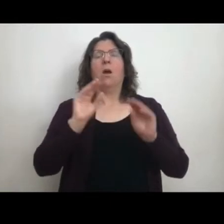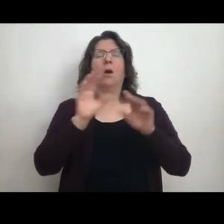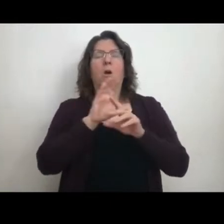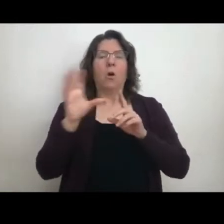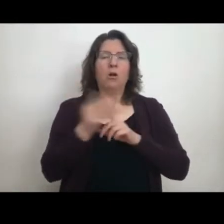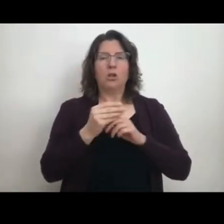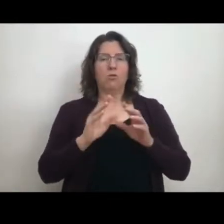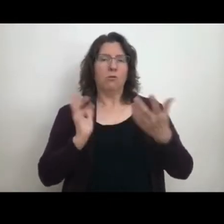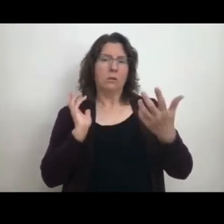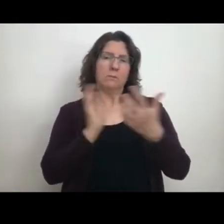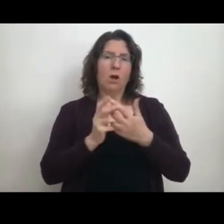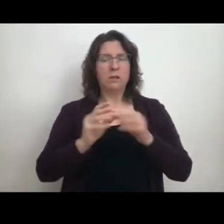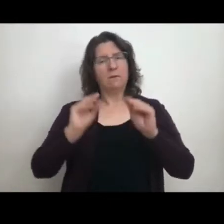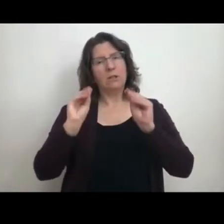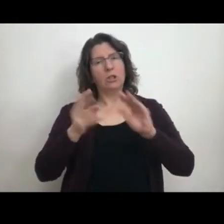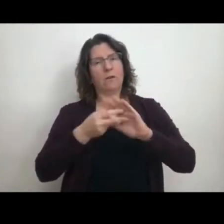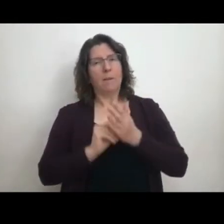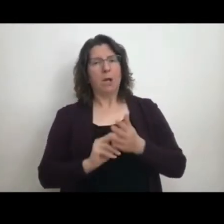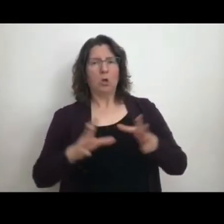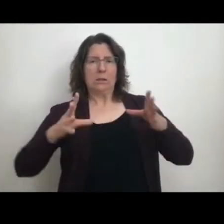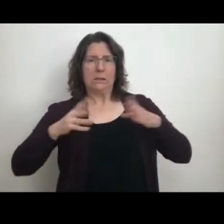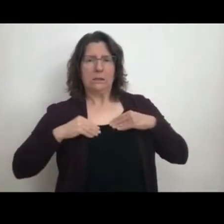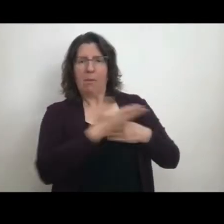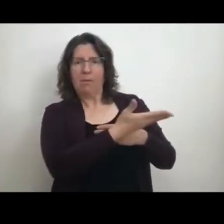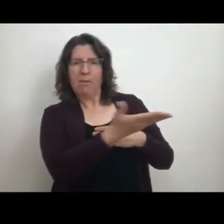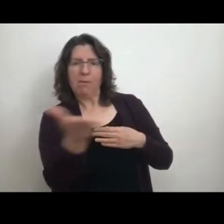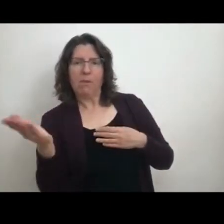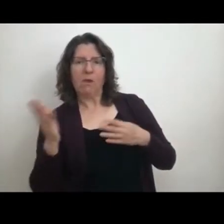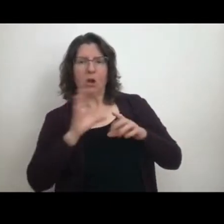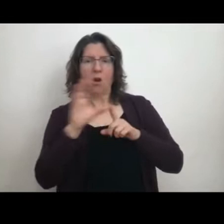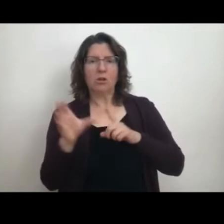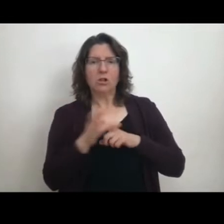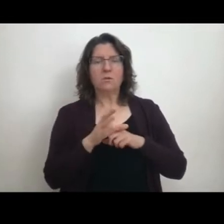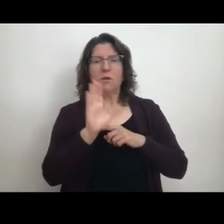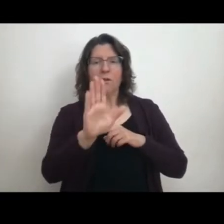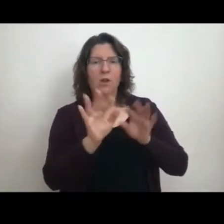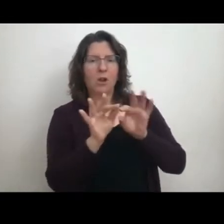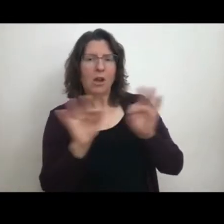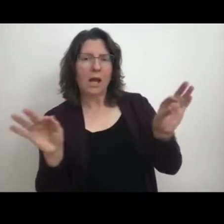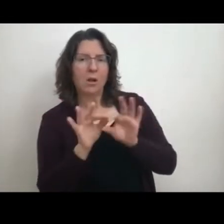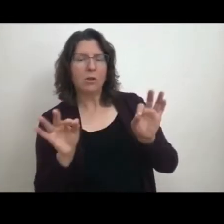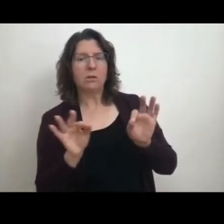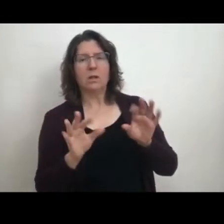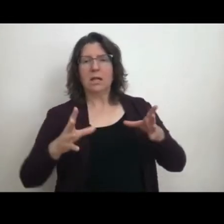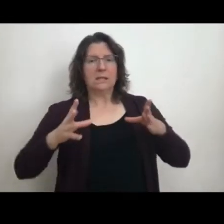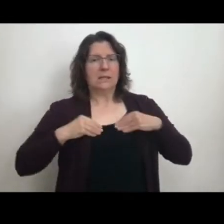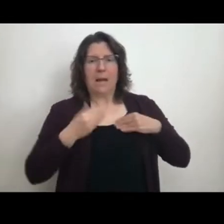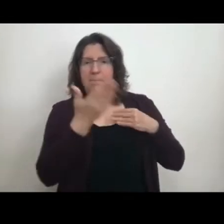In culturally responsive pedagogy, the teacher fully embraces the cultures and languages of the students.